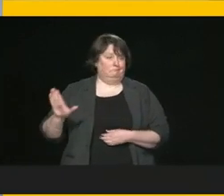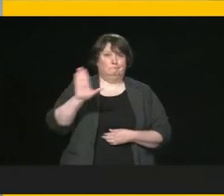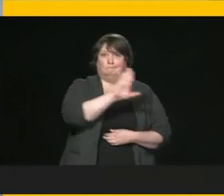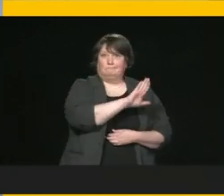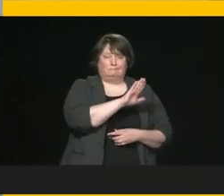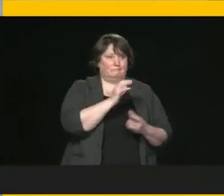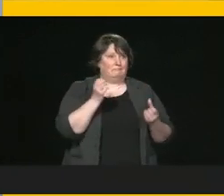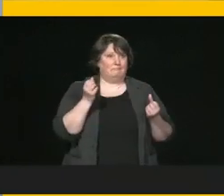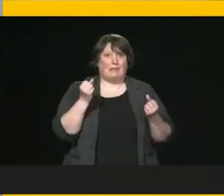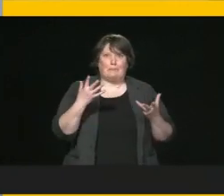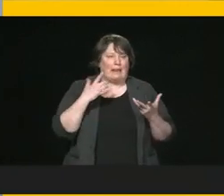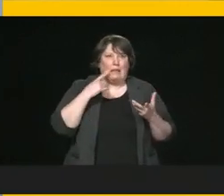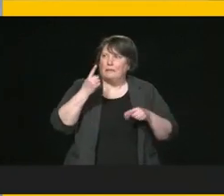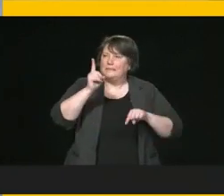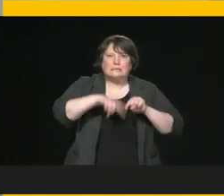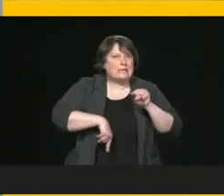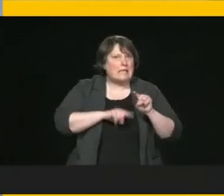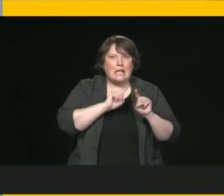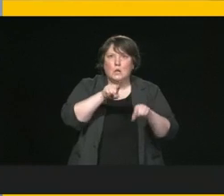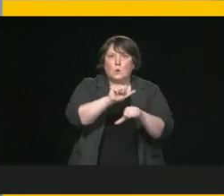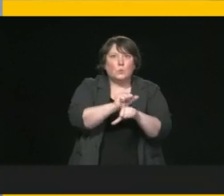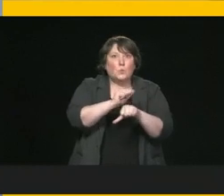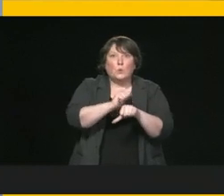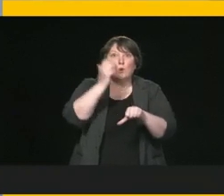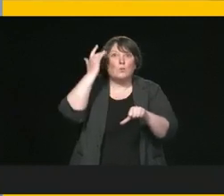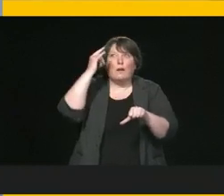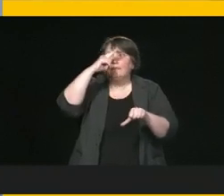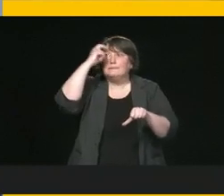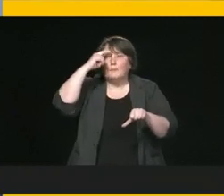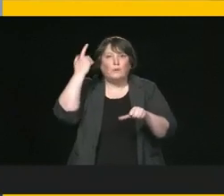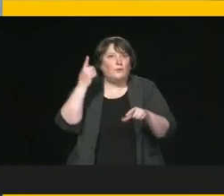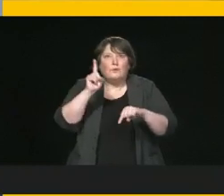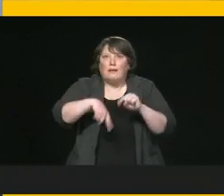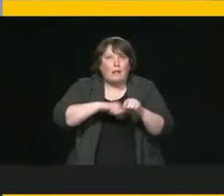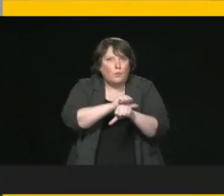AND ACROSS THE COUNTRY, MANY PEOPLE WILL NOT HAVE ANY